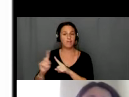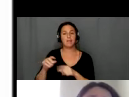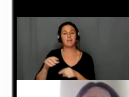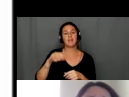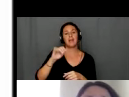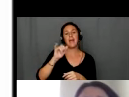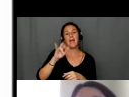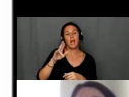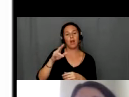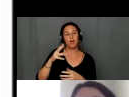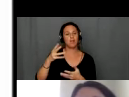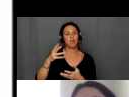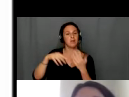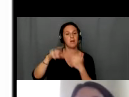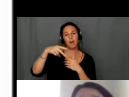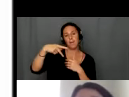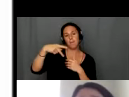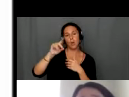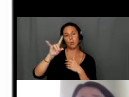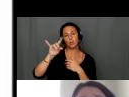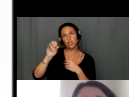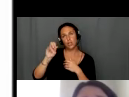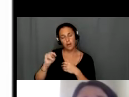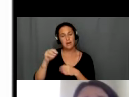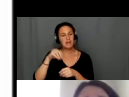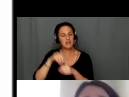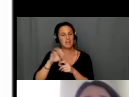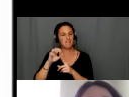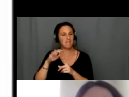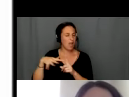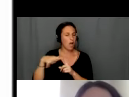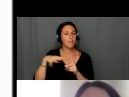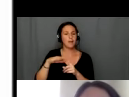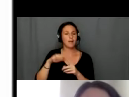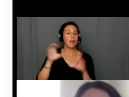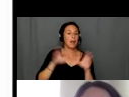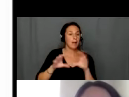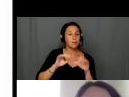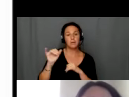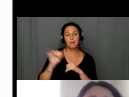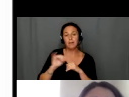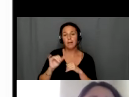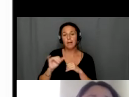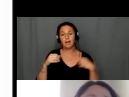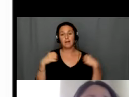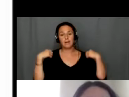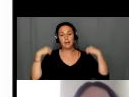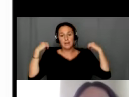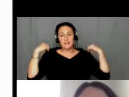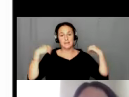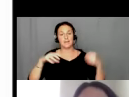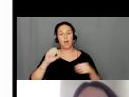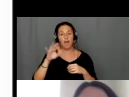pollutants, chemicals such as off gas from paint, building materials,